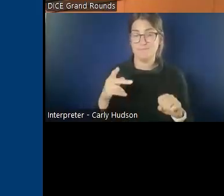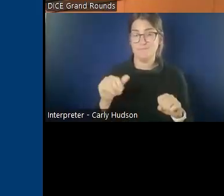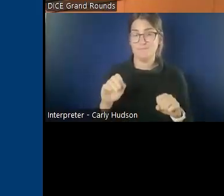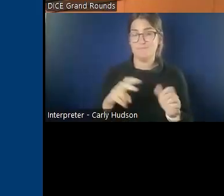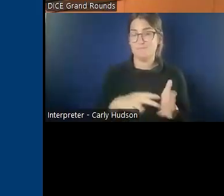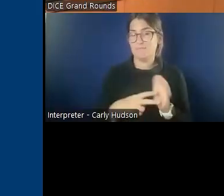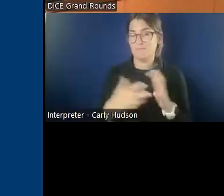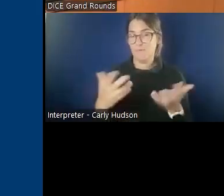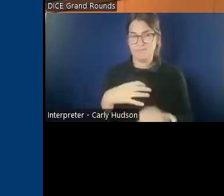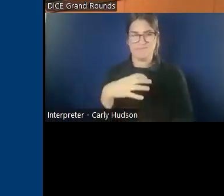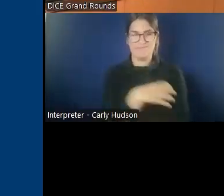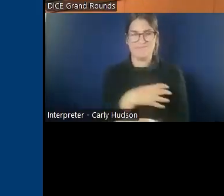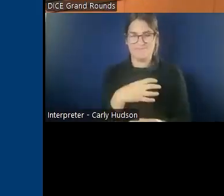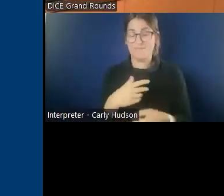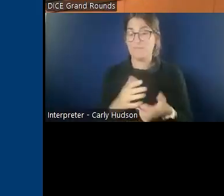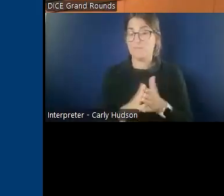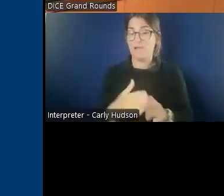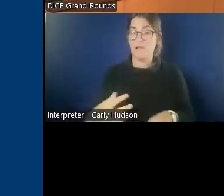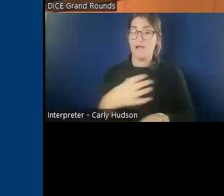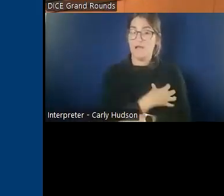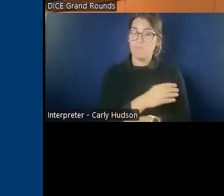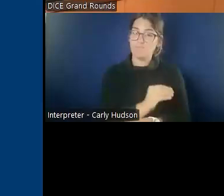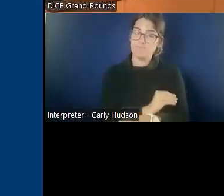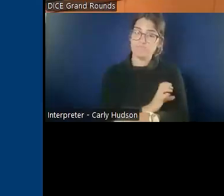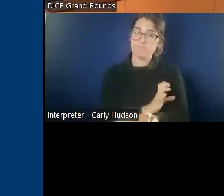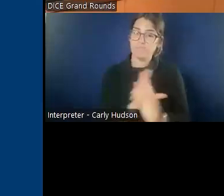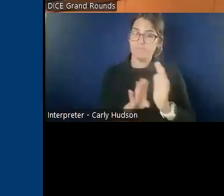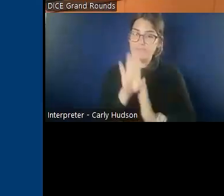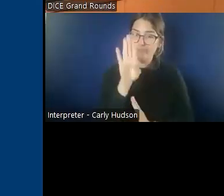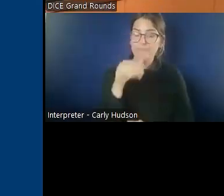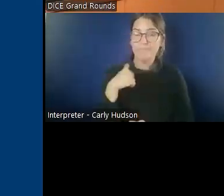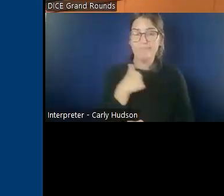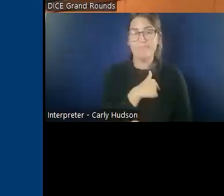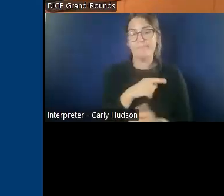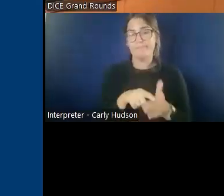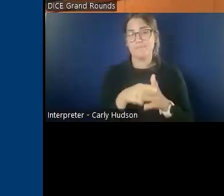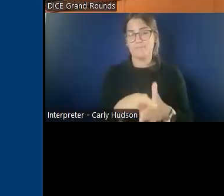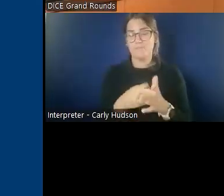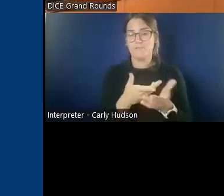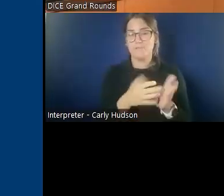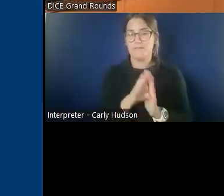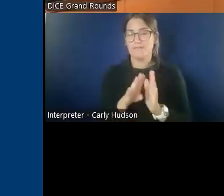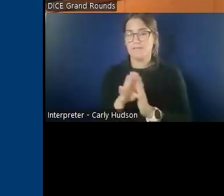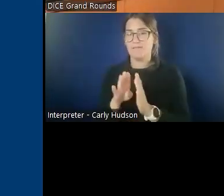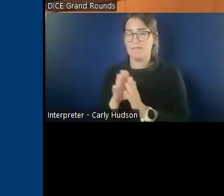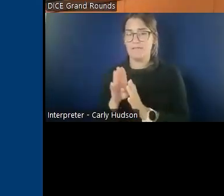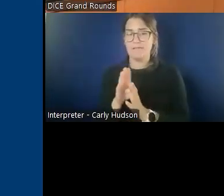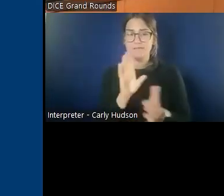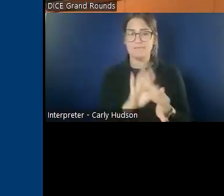became more empowered um we the affinity group started to develop and we would go to workshops